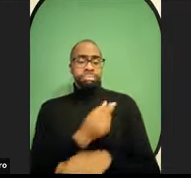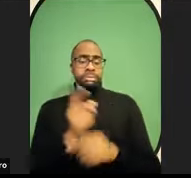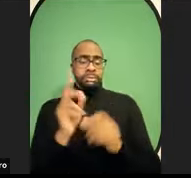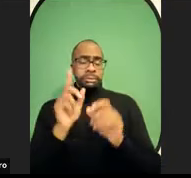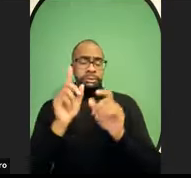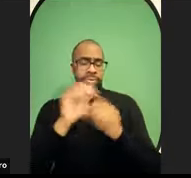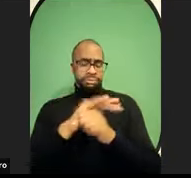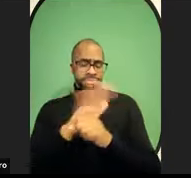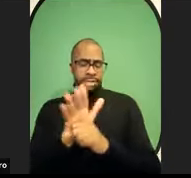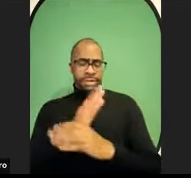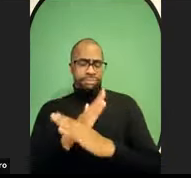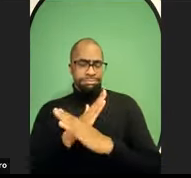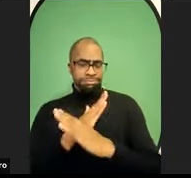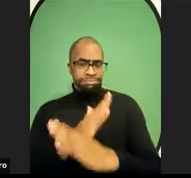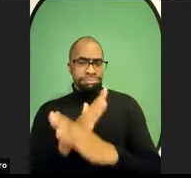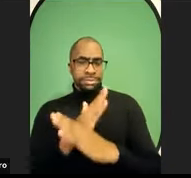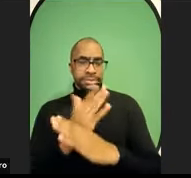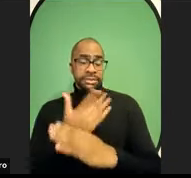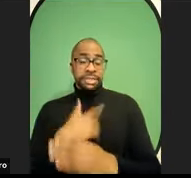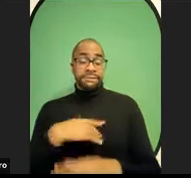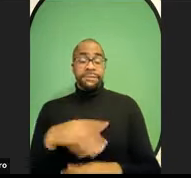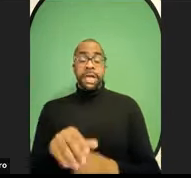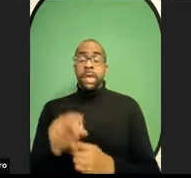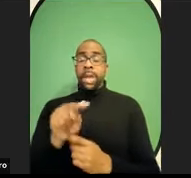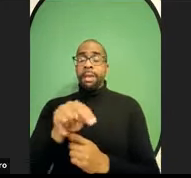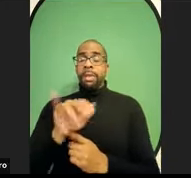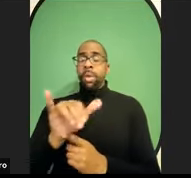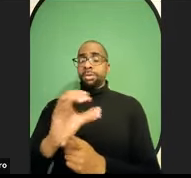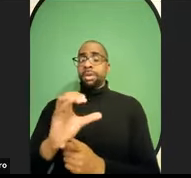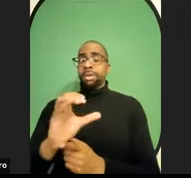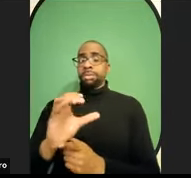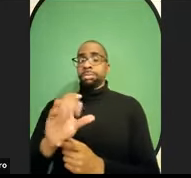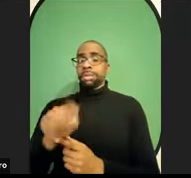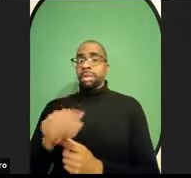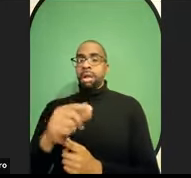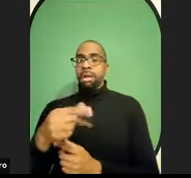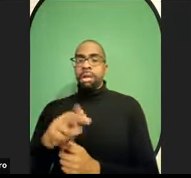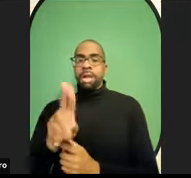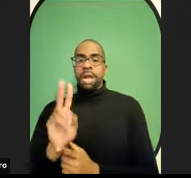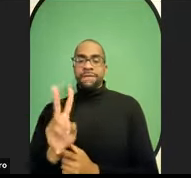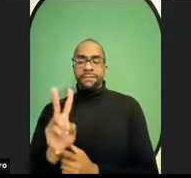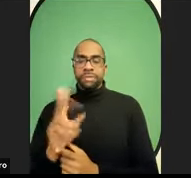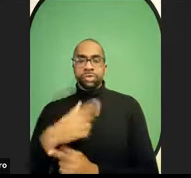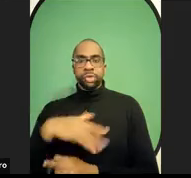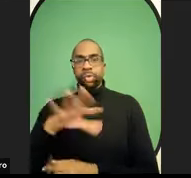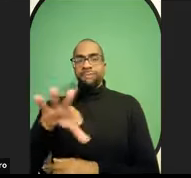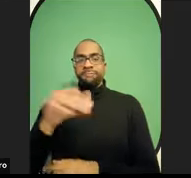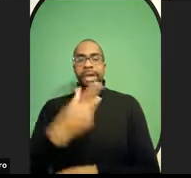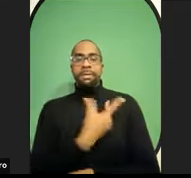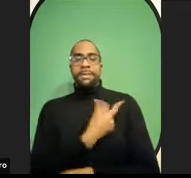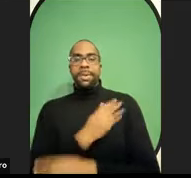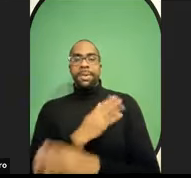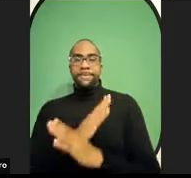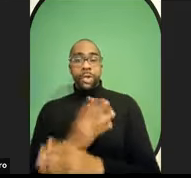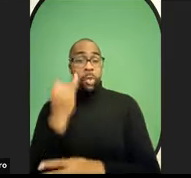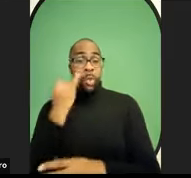NYC.gov to help NYC.gov to help find a location close NYC.gov to help find a location close to them to get their child backs. o get there to look at their child vaccinated. And again, if